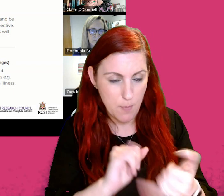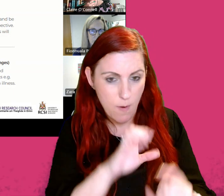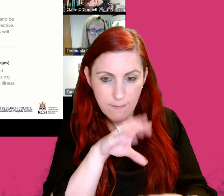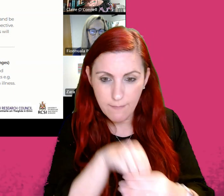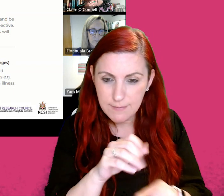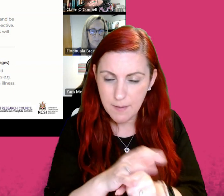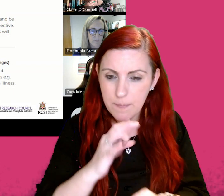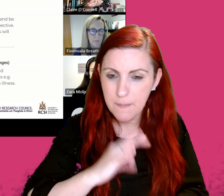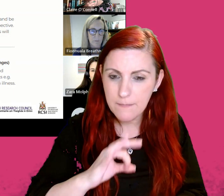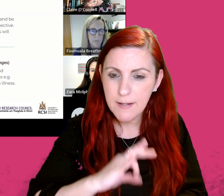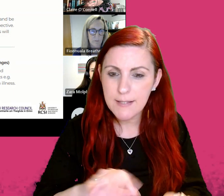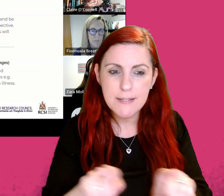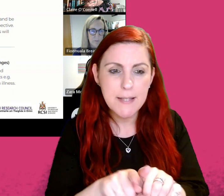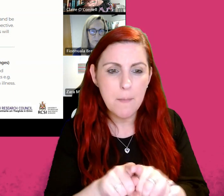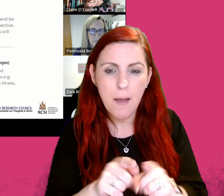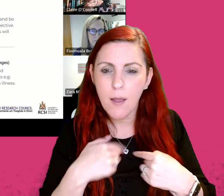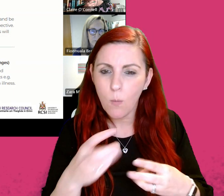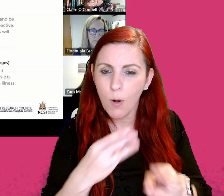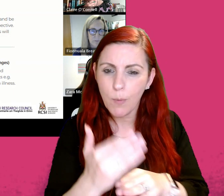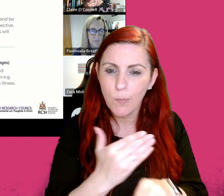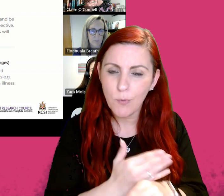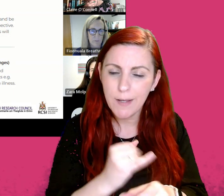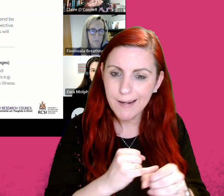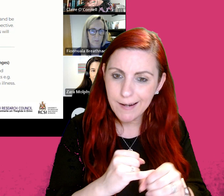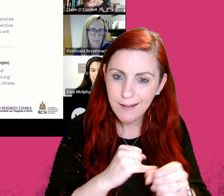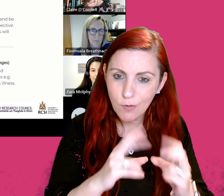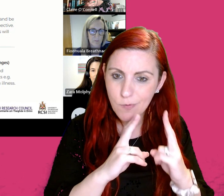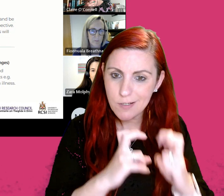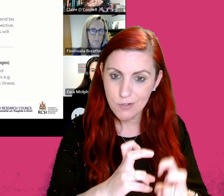with preclinical researchers who find PPI to be a great source of motivation when you're in the